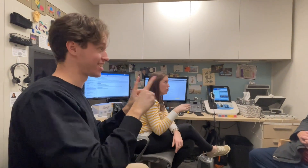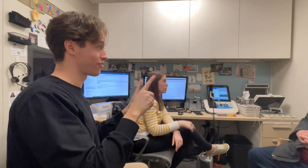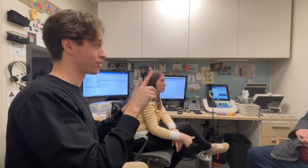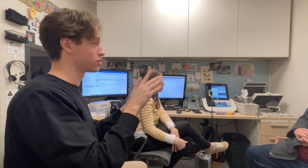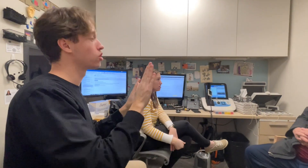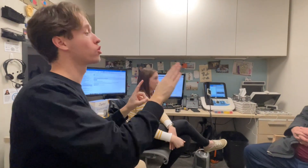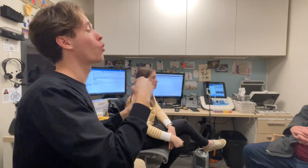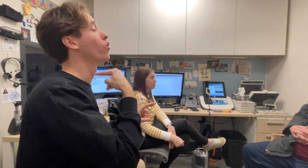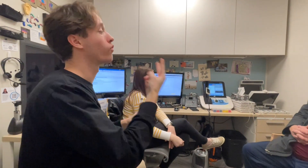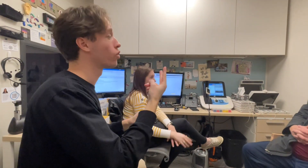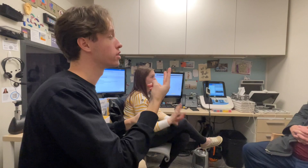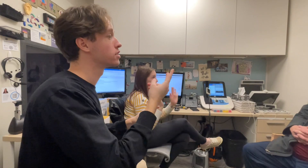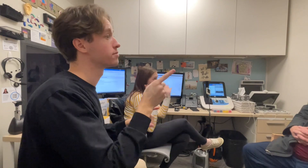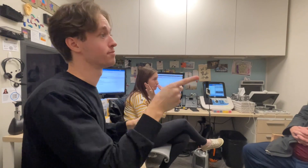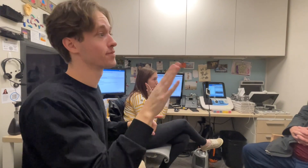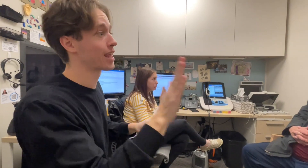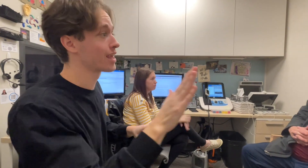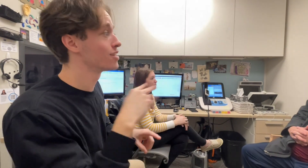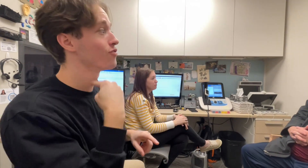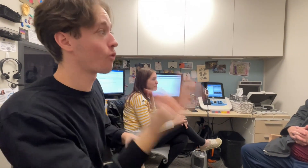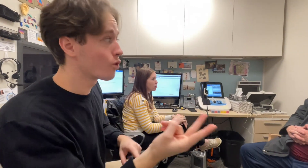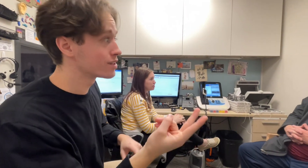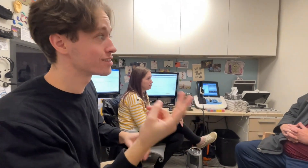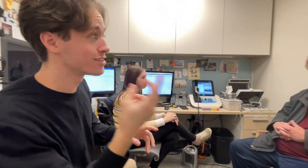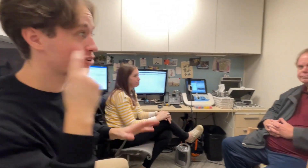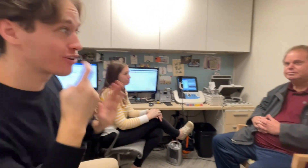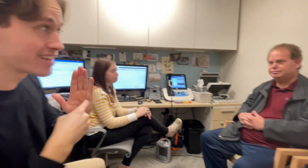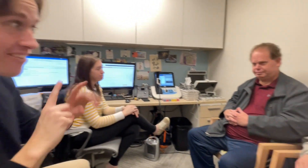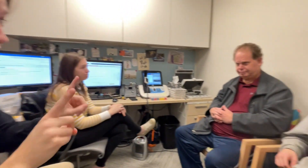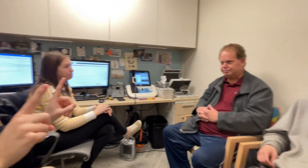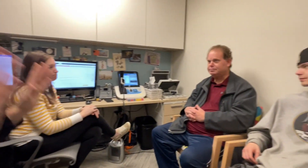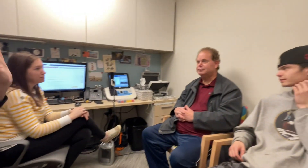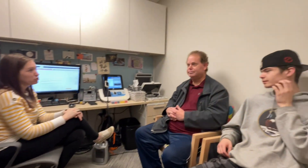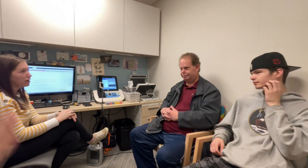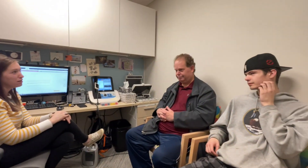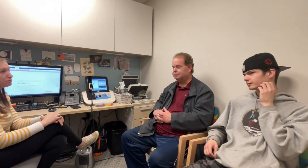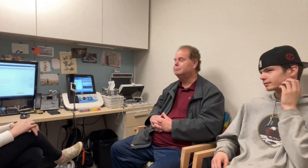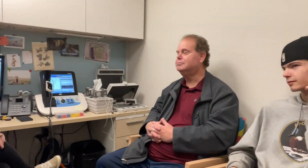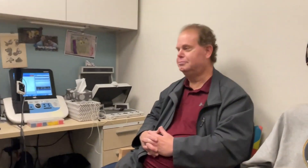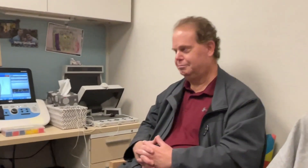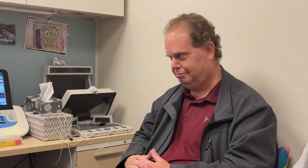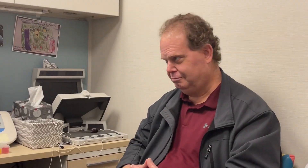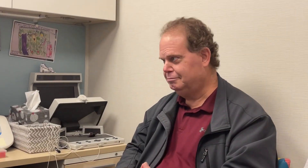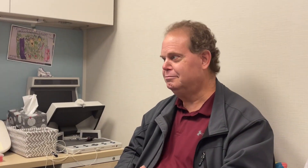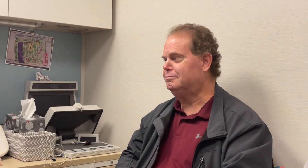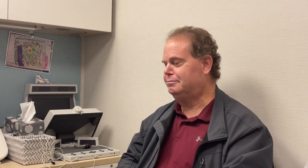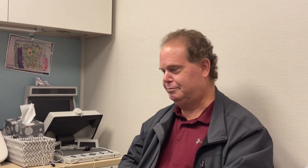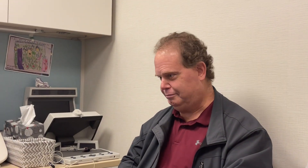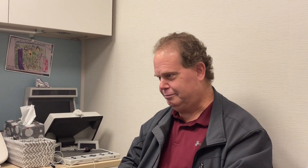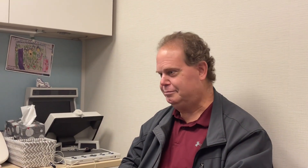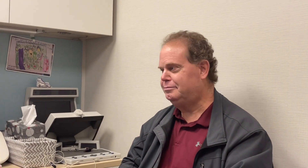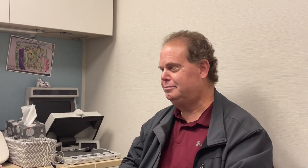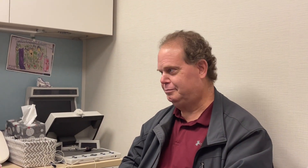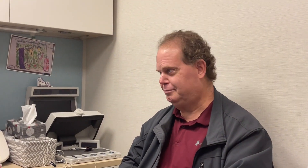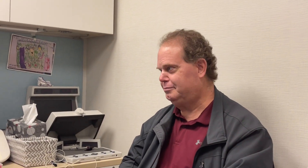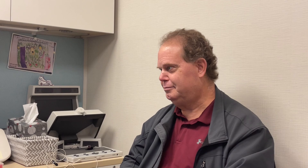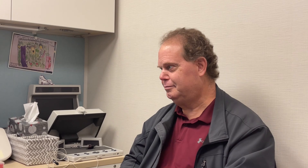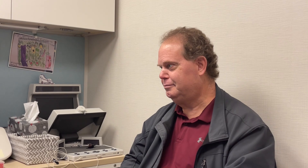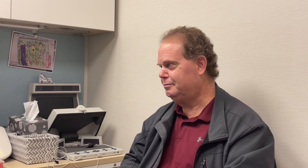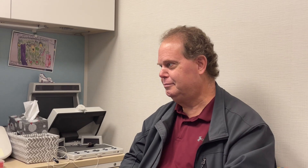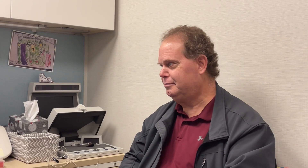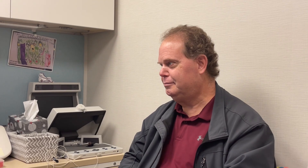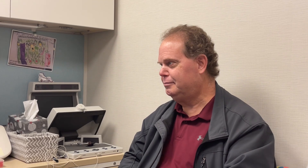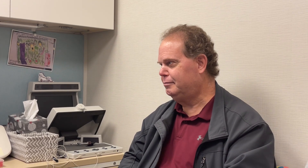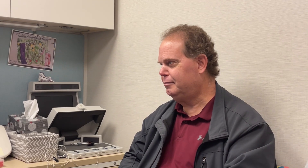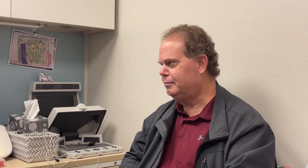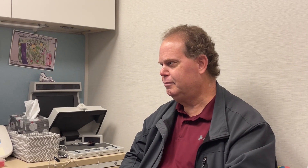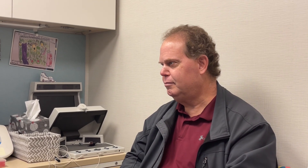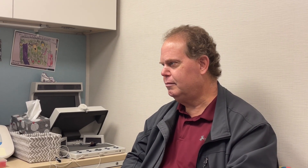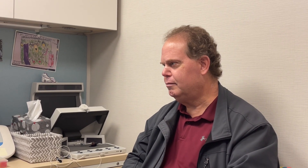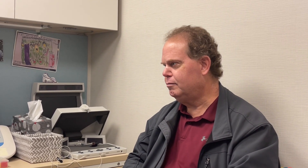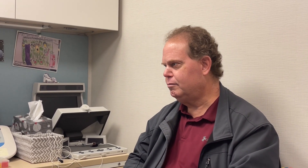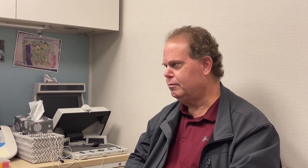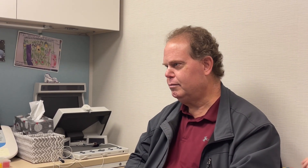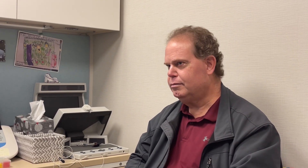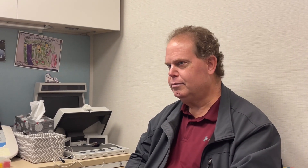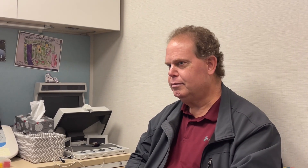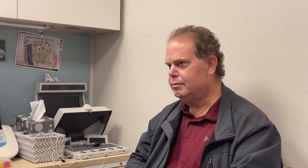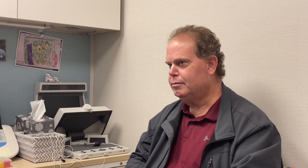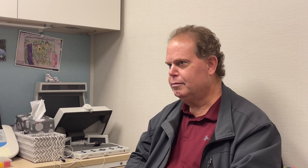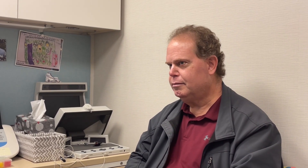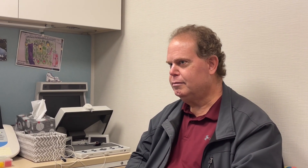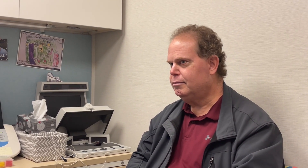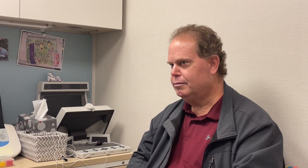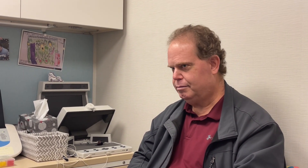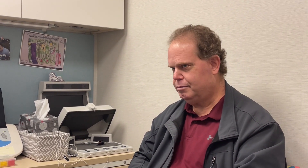voice that's awesome that's great yeah okay um if you're comfortable here I'm going to leave it